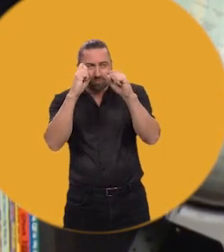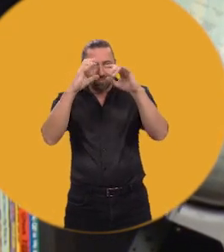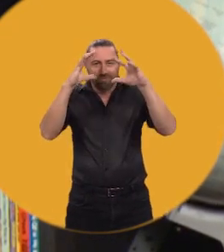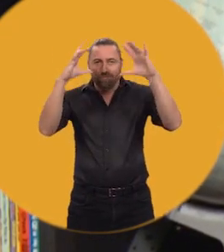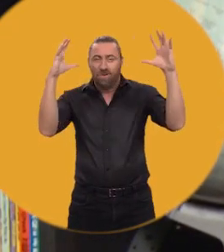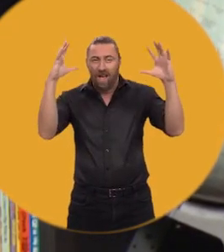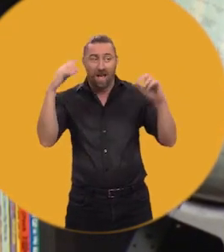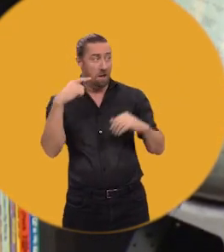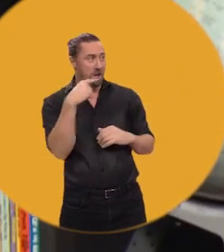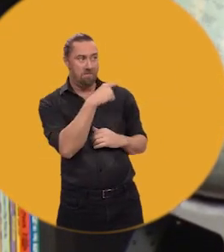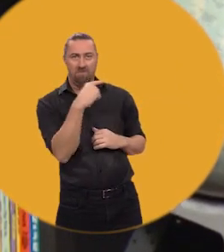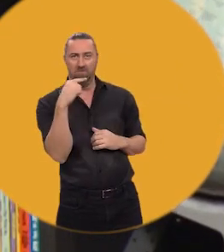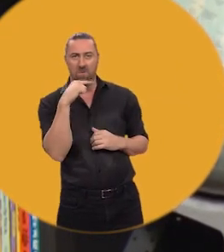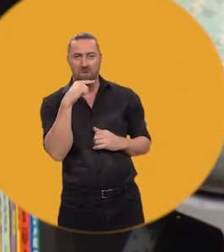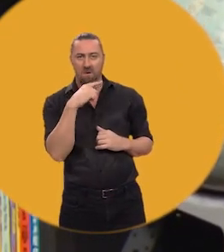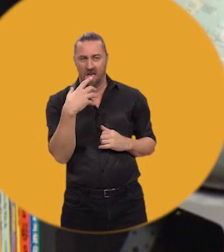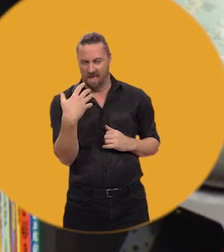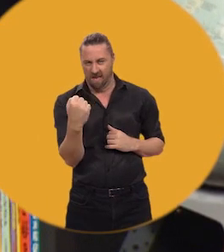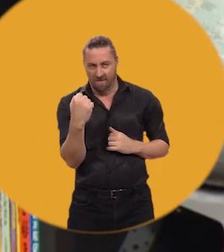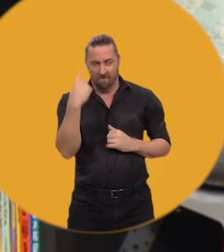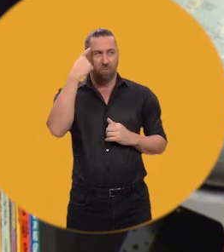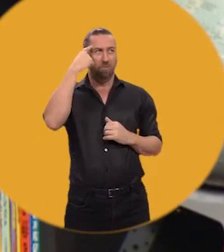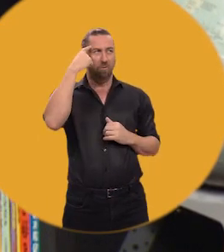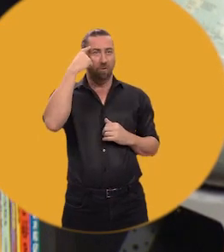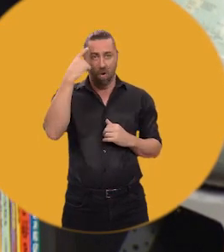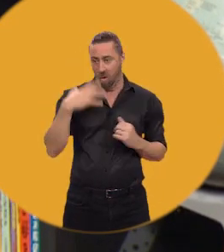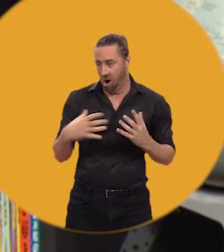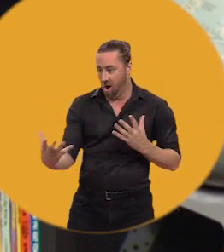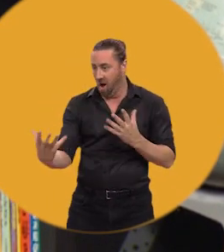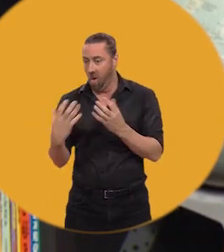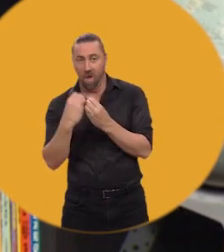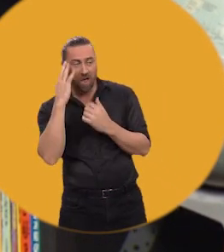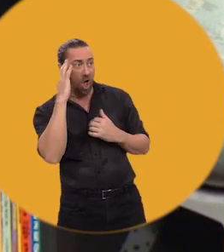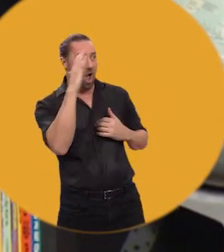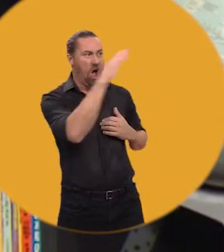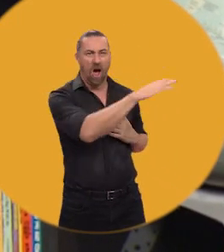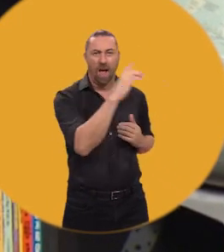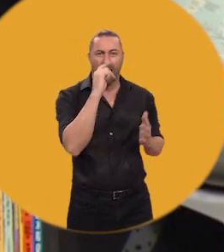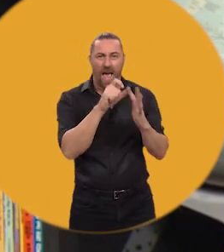The little boy in the story did today, when he thought about taking the octopus home.